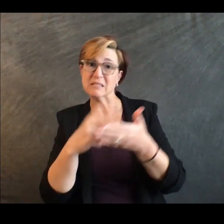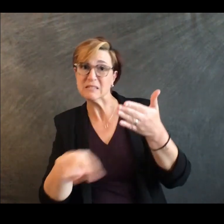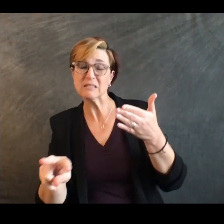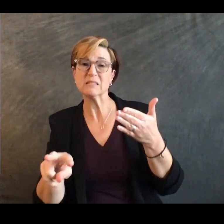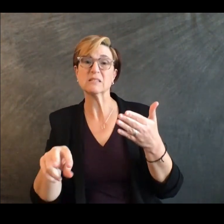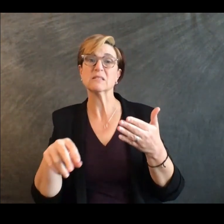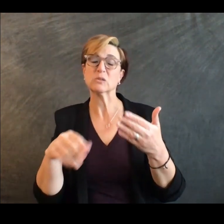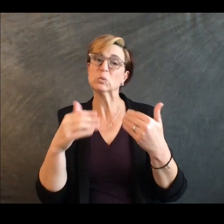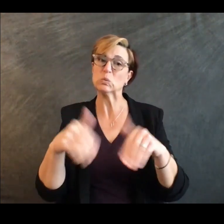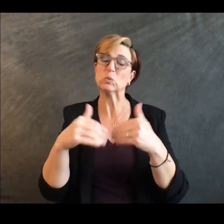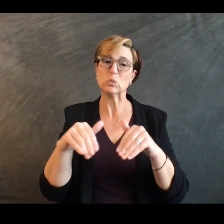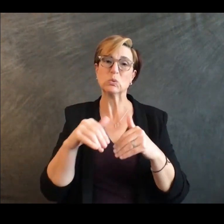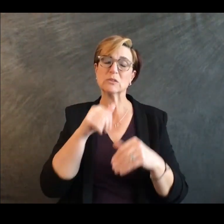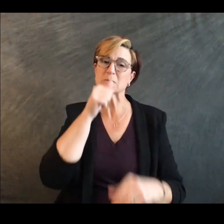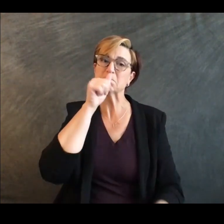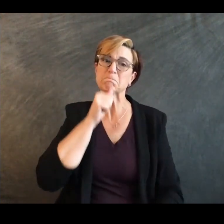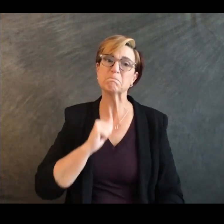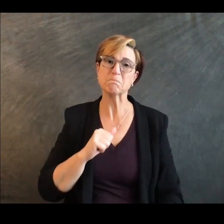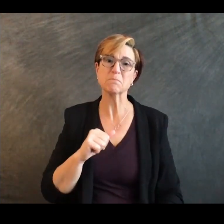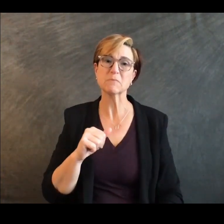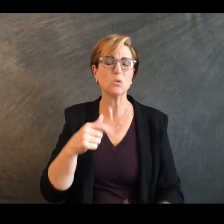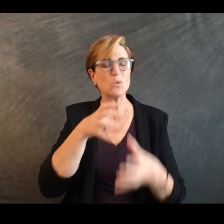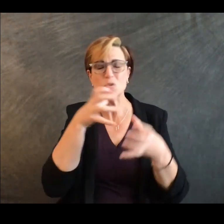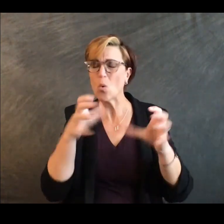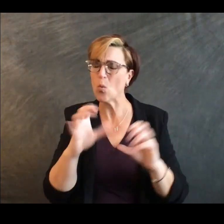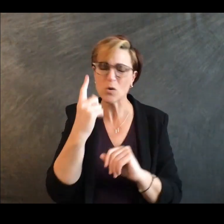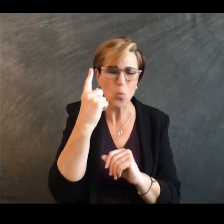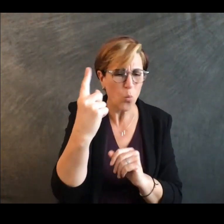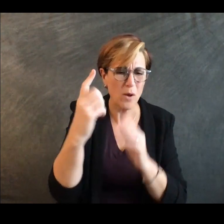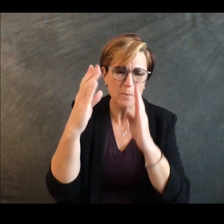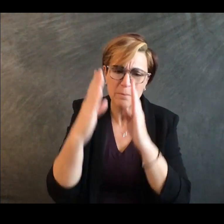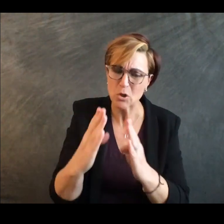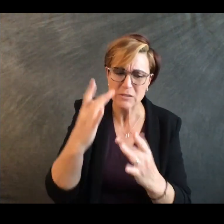painful week and we know that's going to unfortunately happen this is a monster